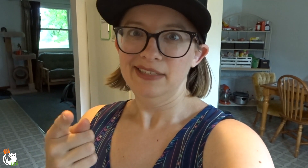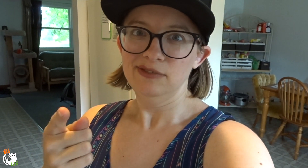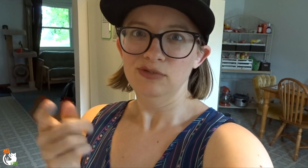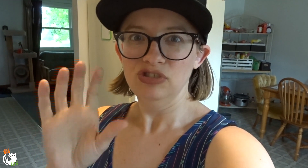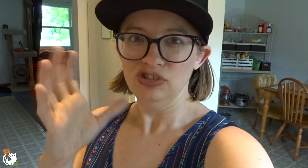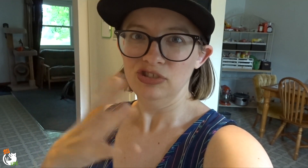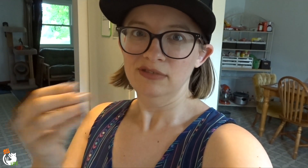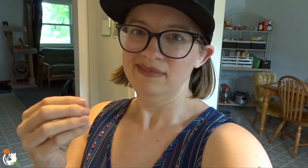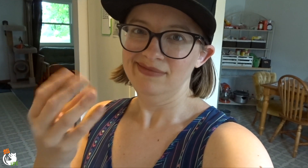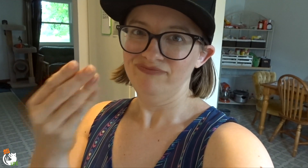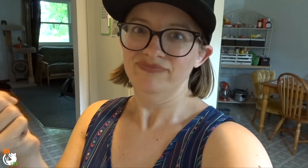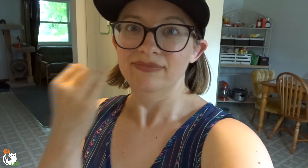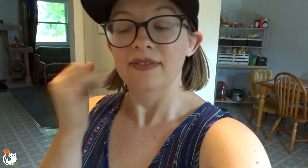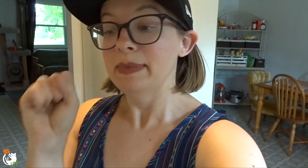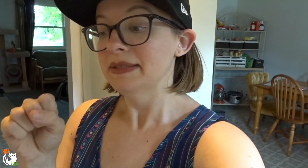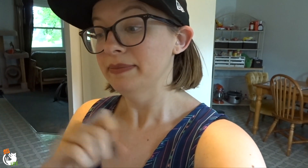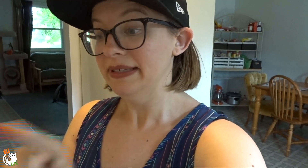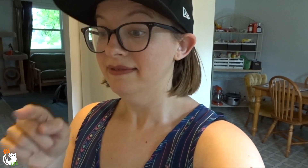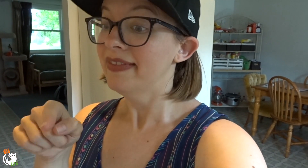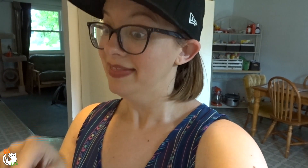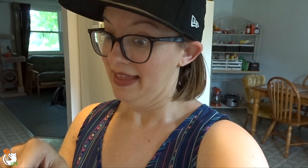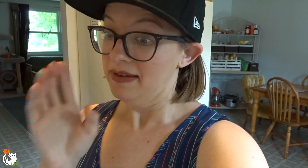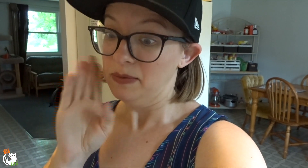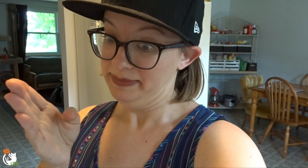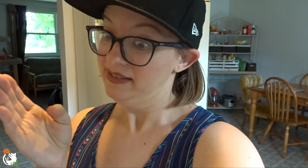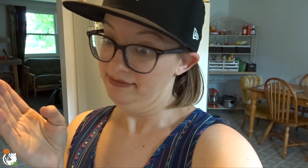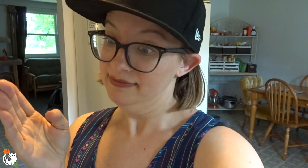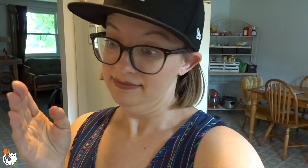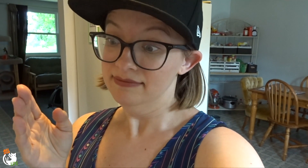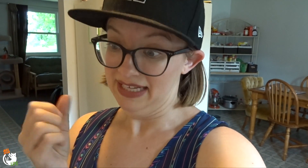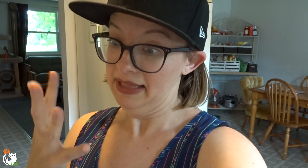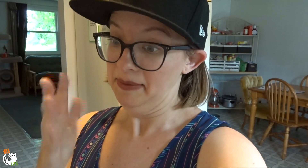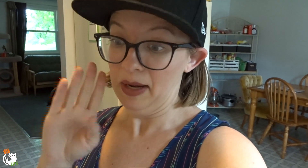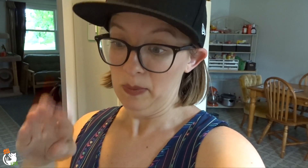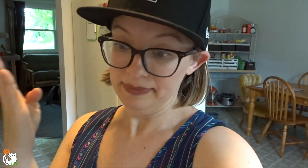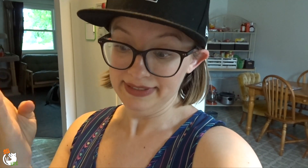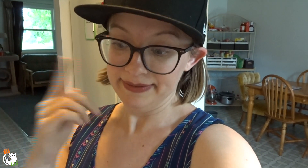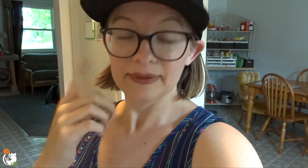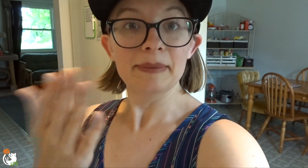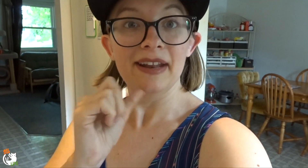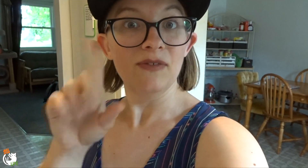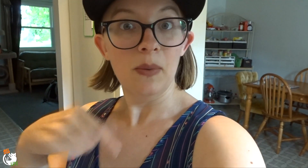I don't really care for it so I tend to shake it to get some of it out. That is going to be a lot when you open it.